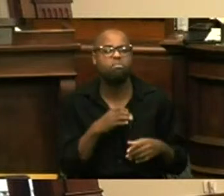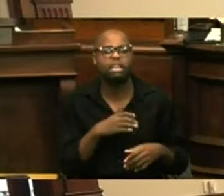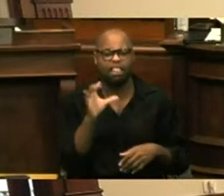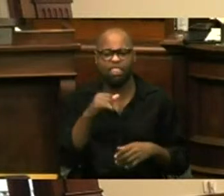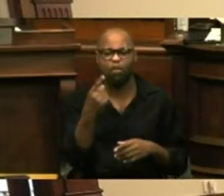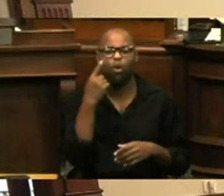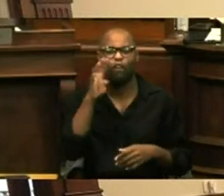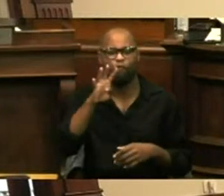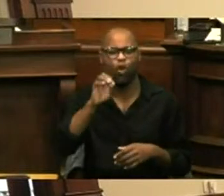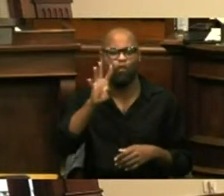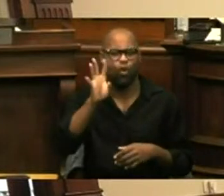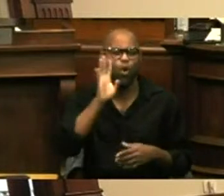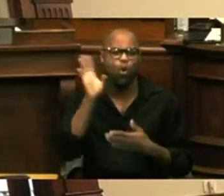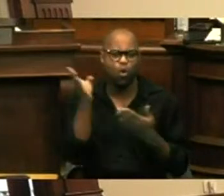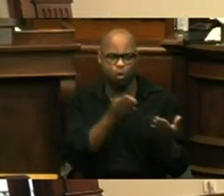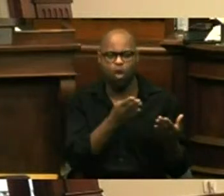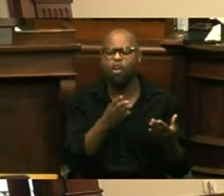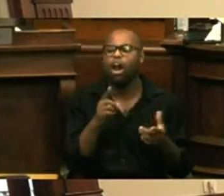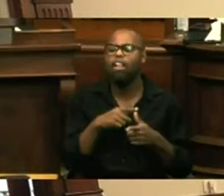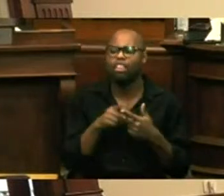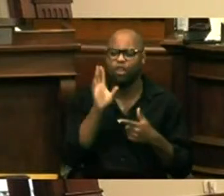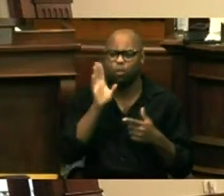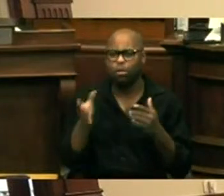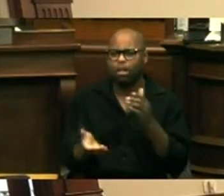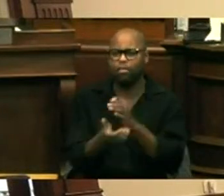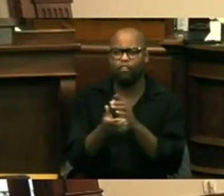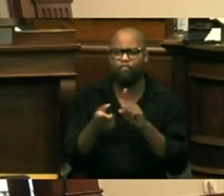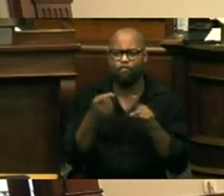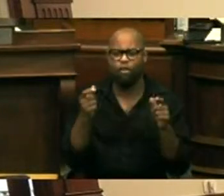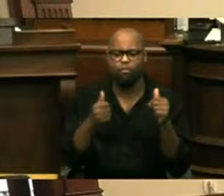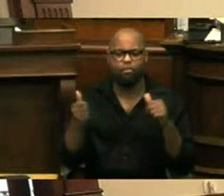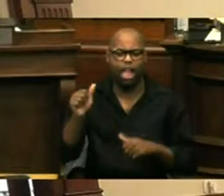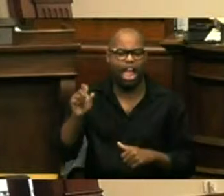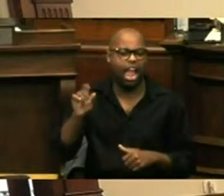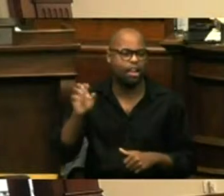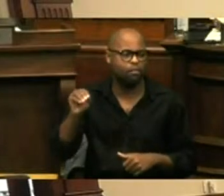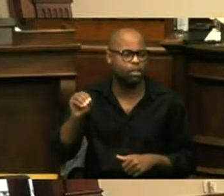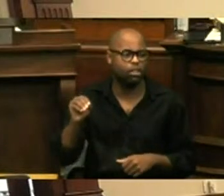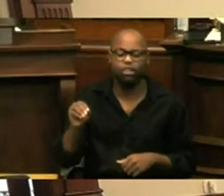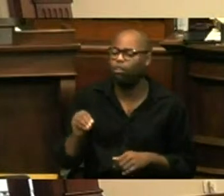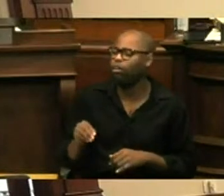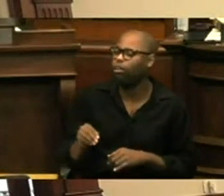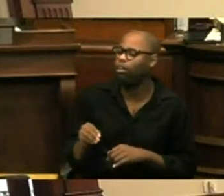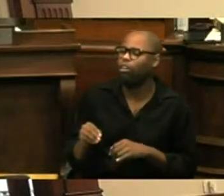amendment, right. Yeah. It was held in committee. It's going to be brought forward. And then